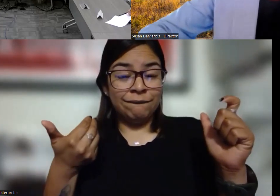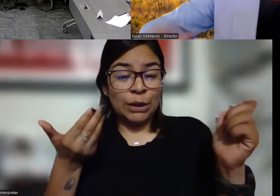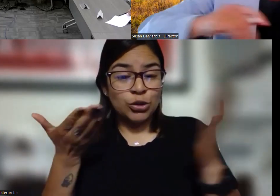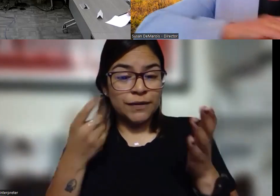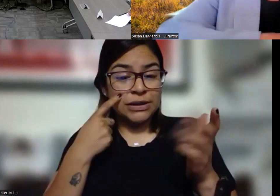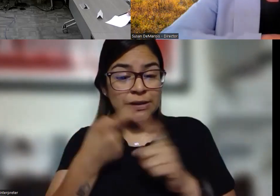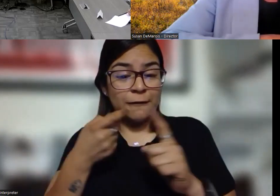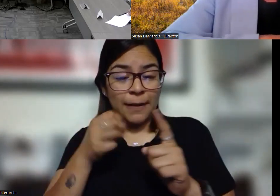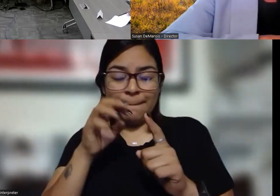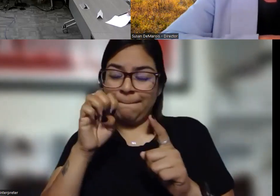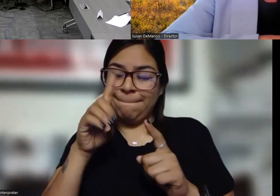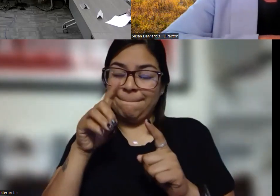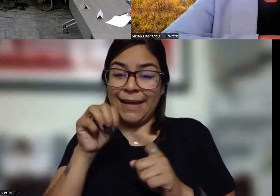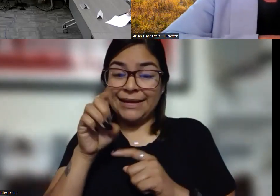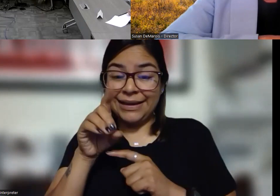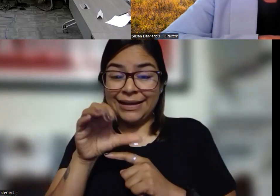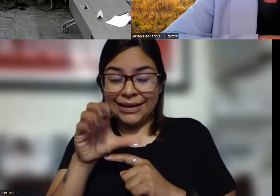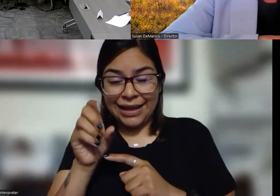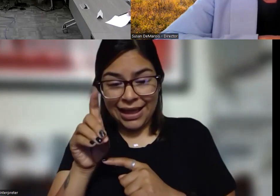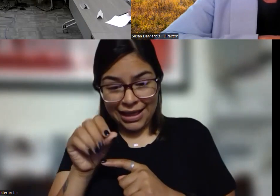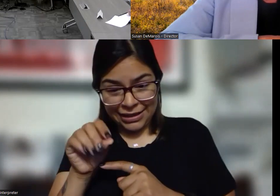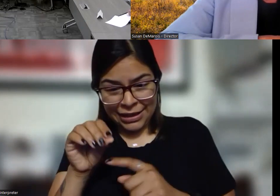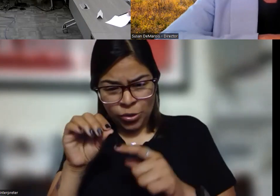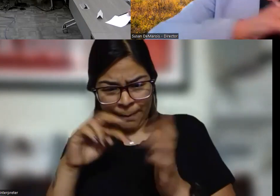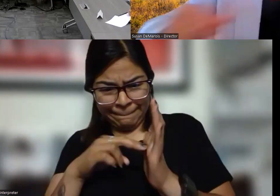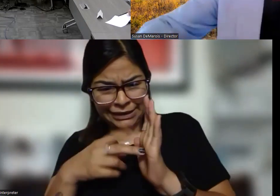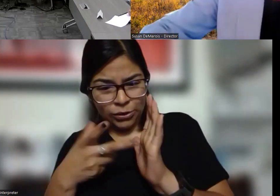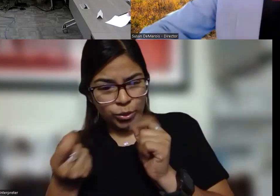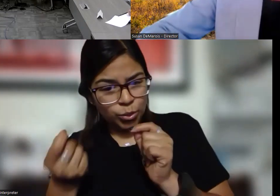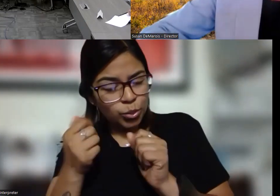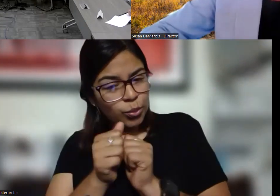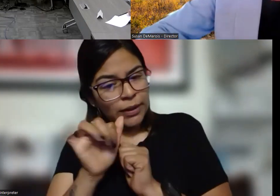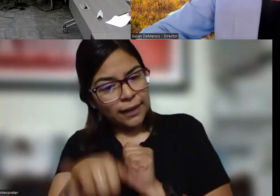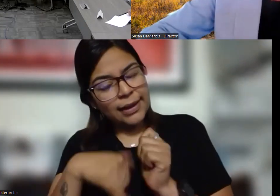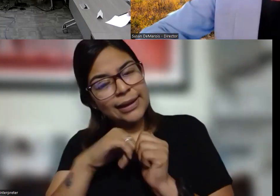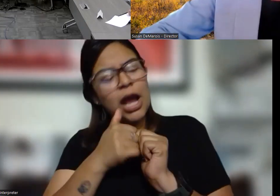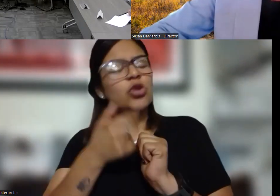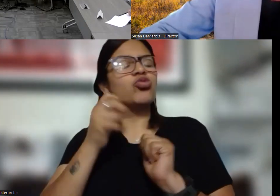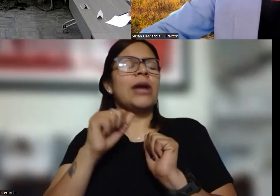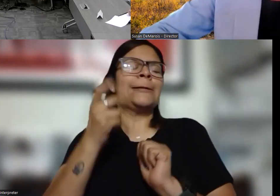population uh another is childless Elders because I I did look at some demographics on that and I